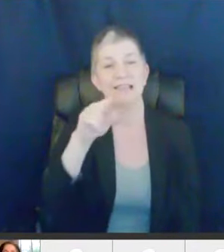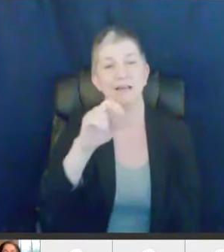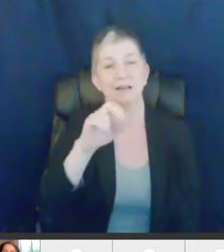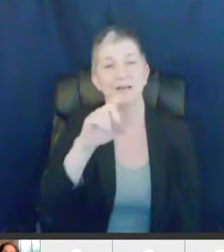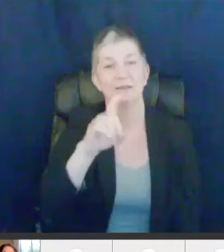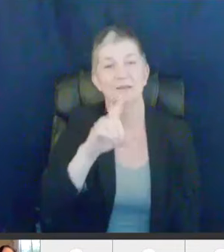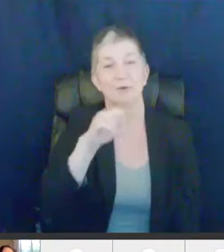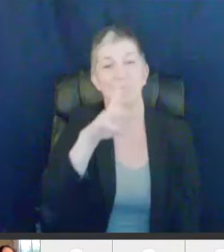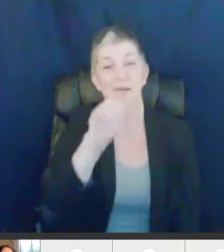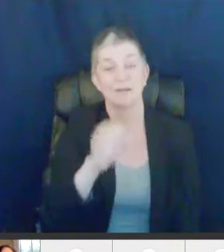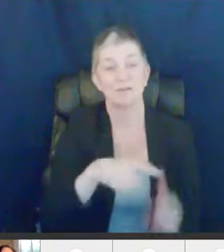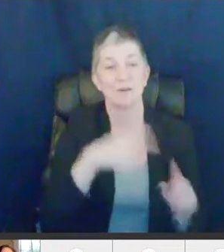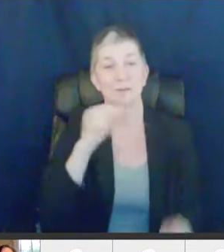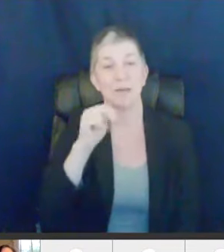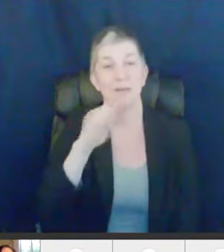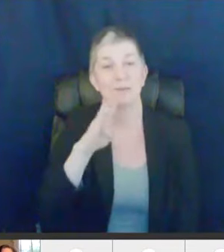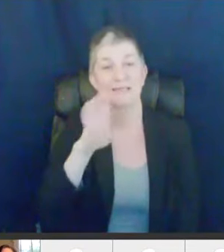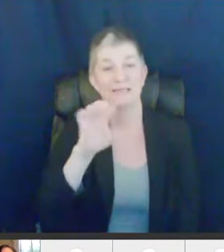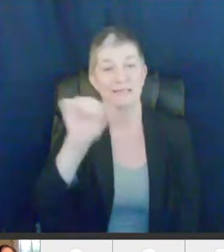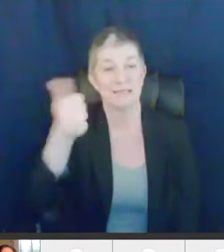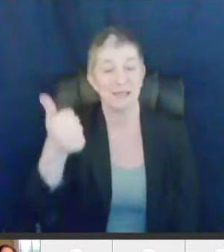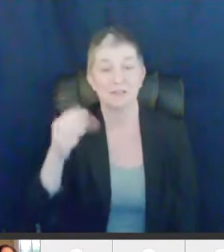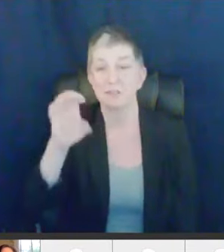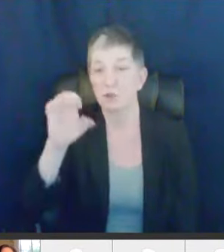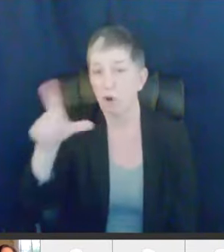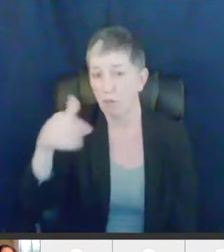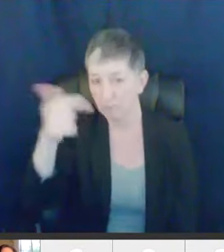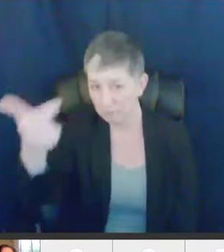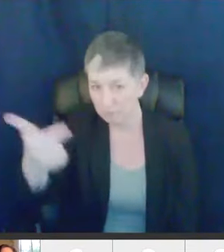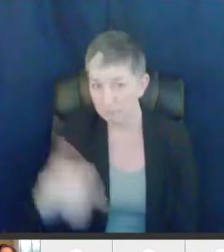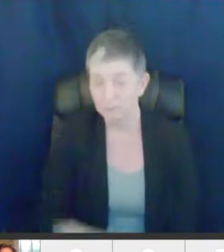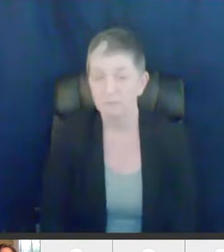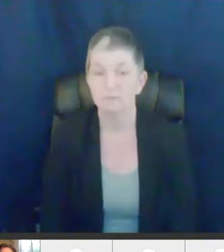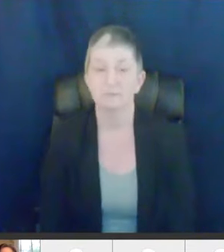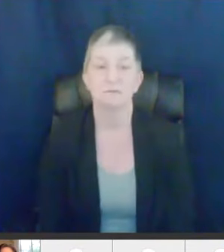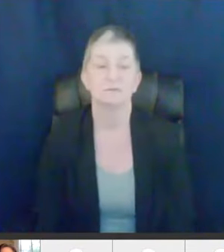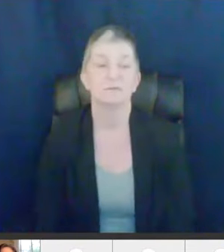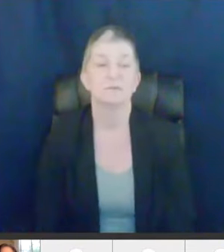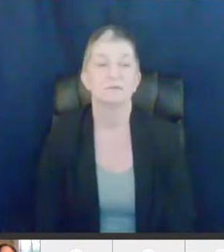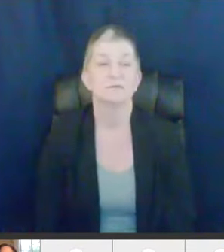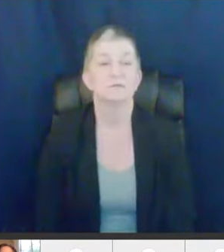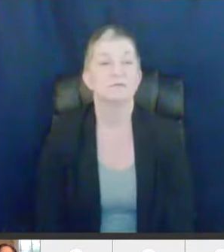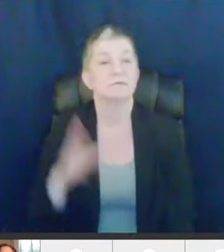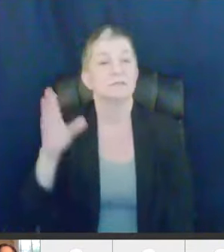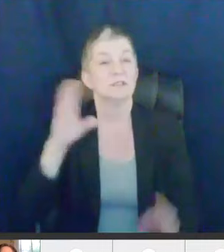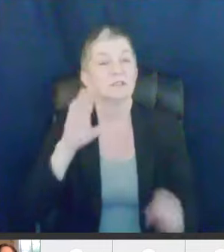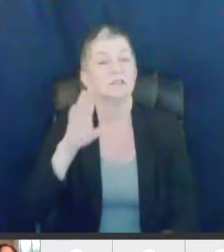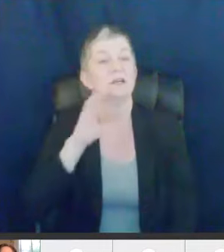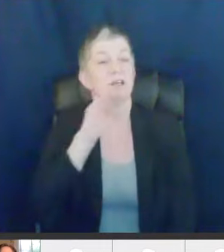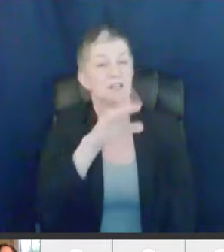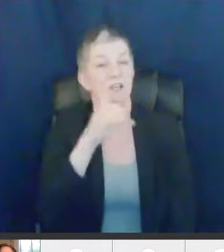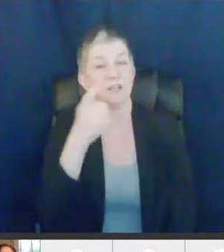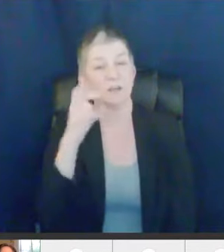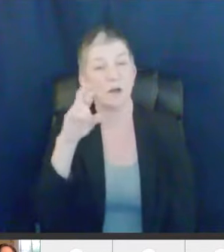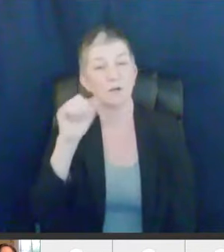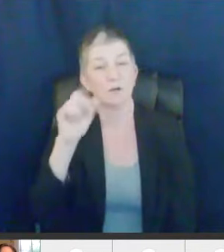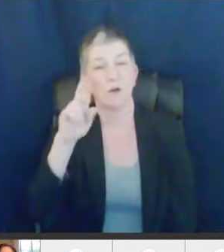first round of questions with Carl Carl doctor Arkoosh county salary board on